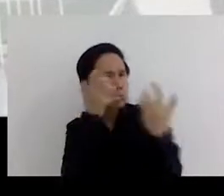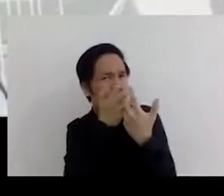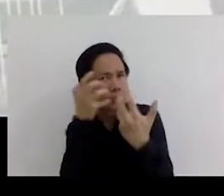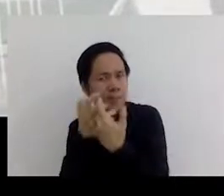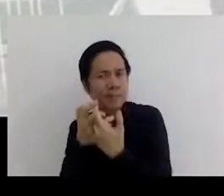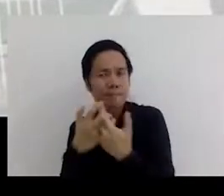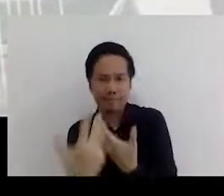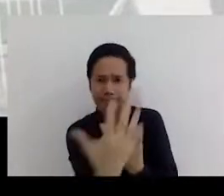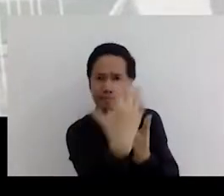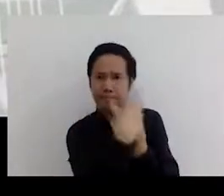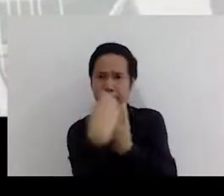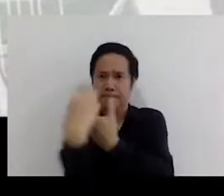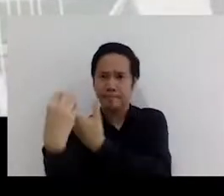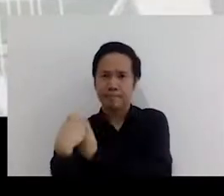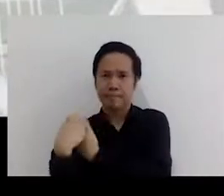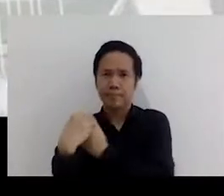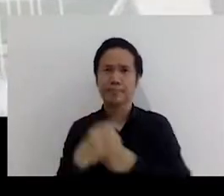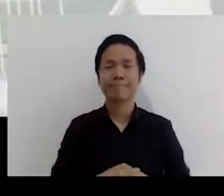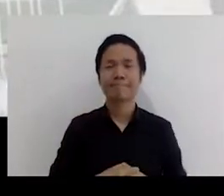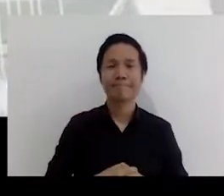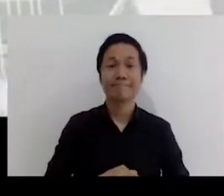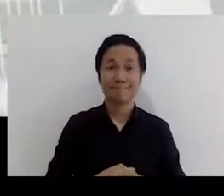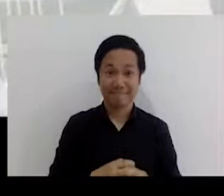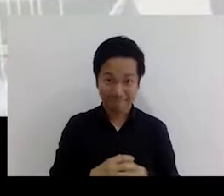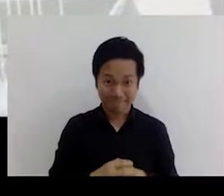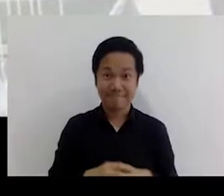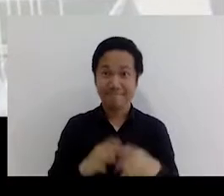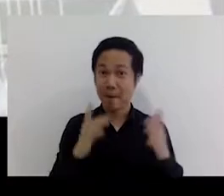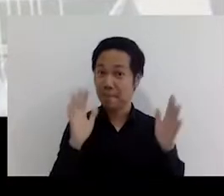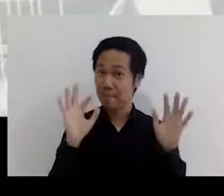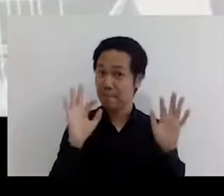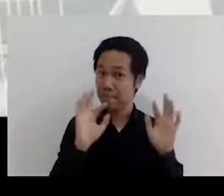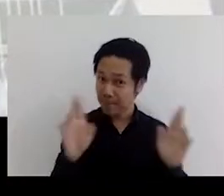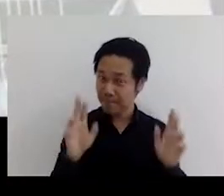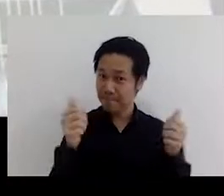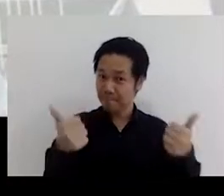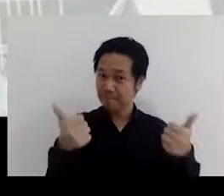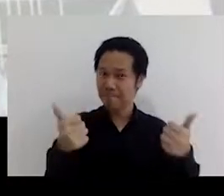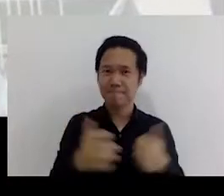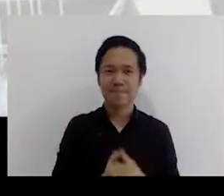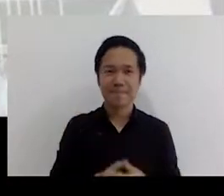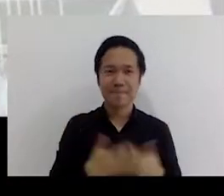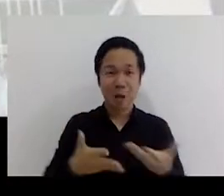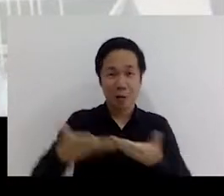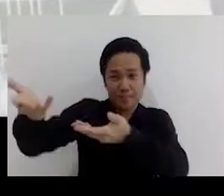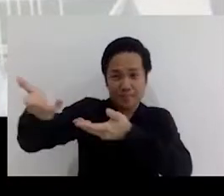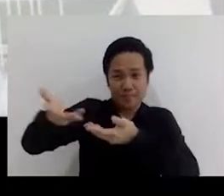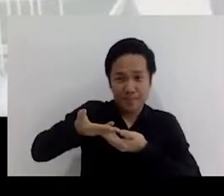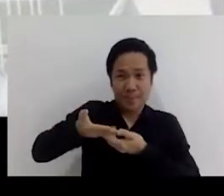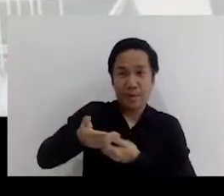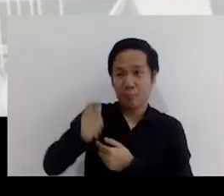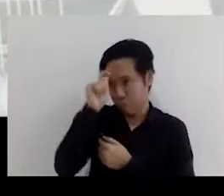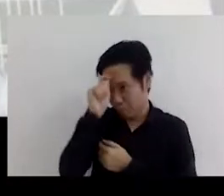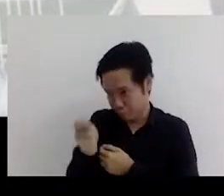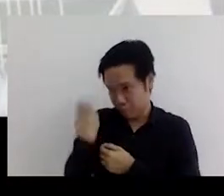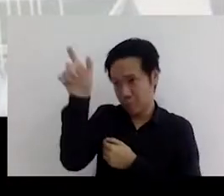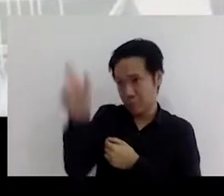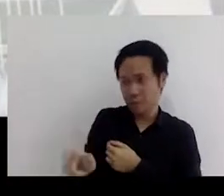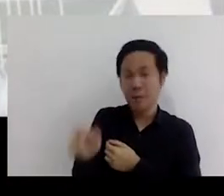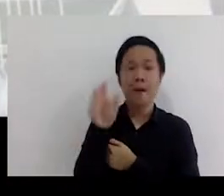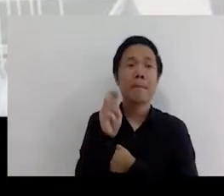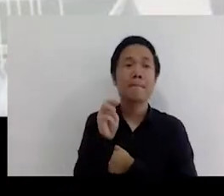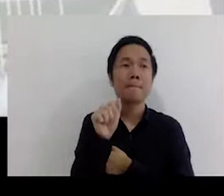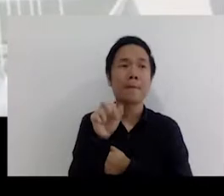Now with the context set, it is my great pleasure to introduce our keynote speaker Ms. Maria Soledad Cisternas Reyes.